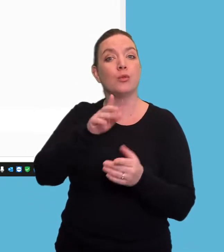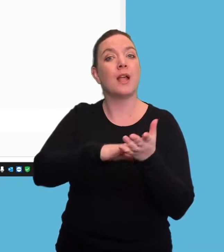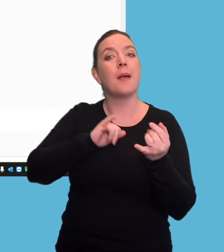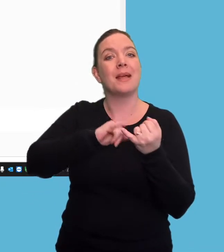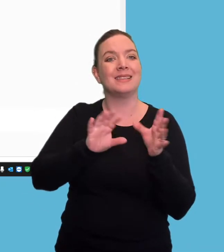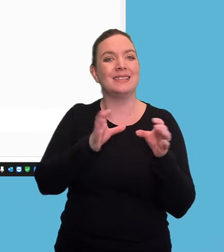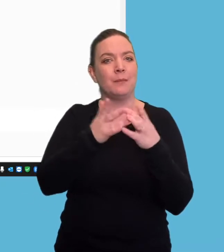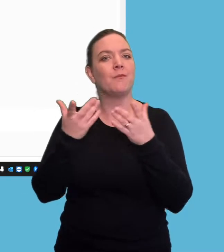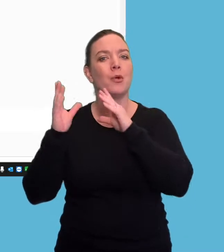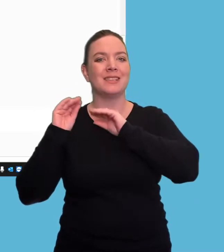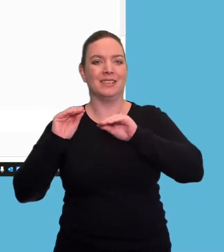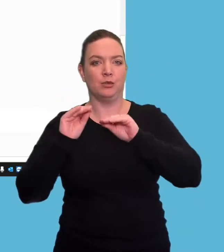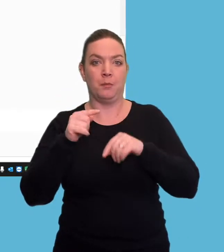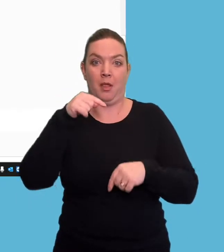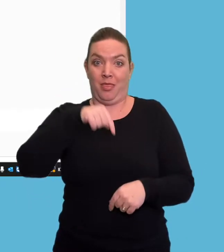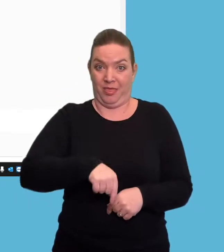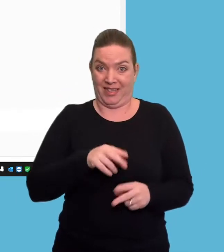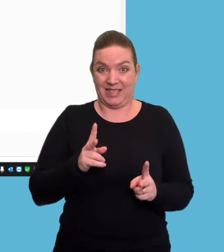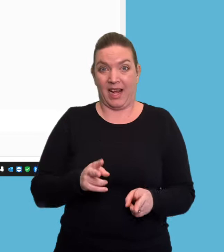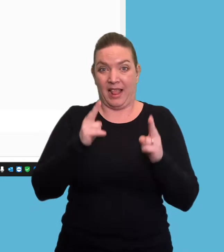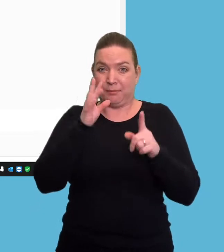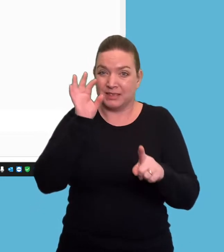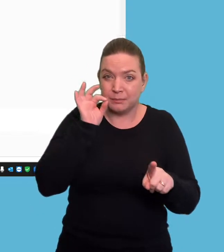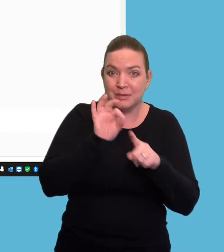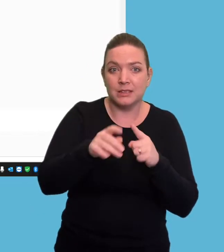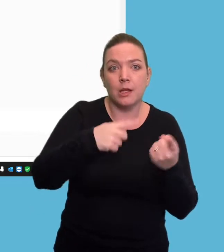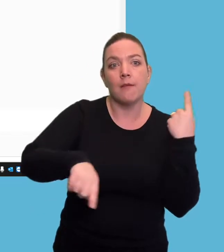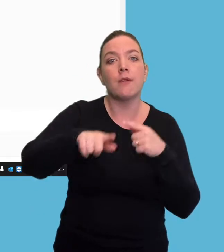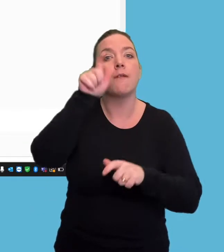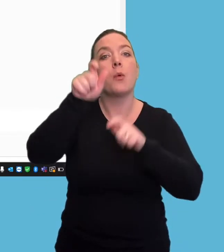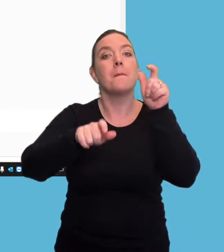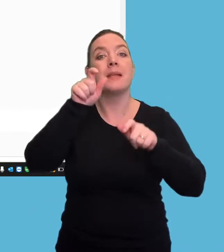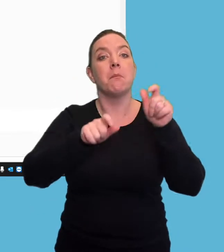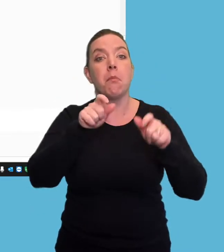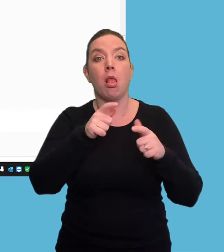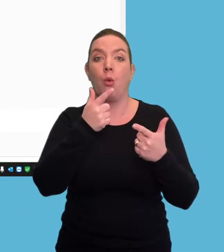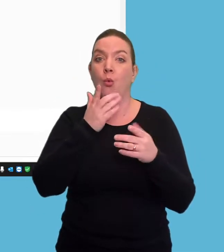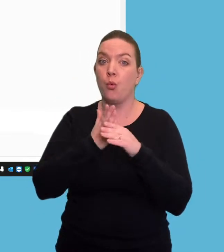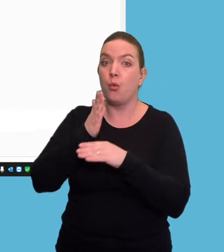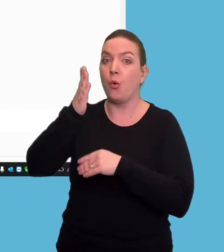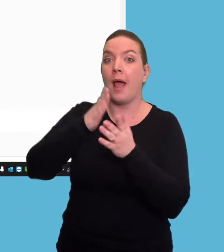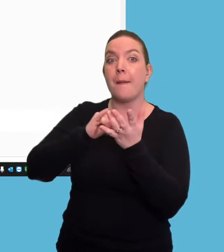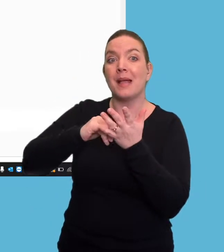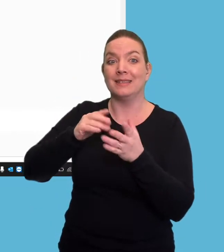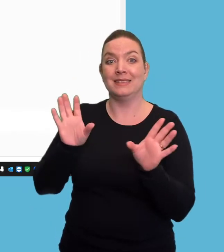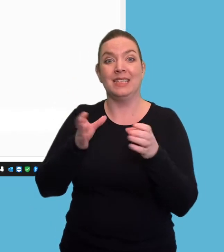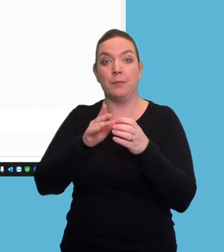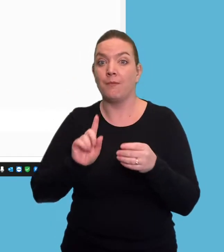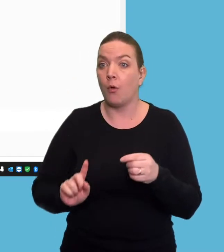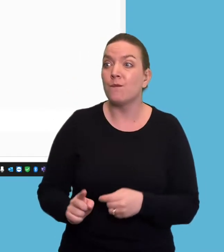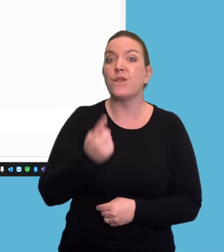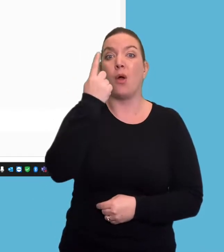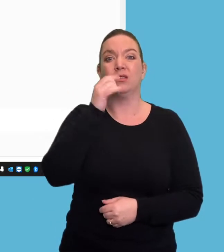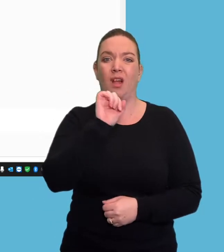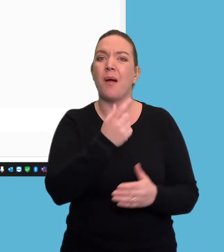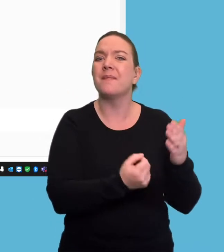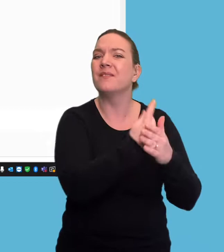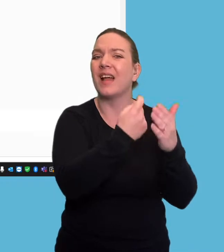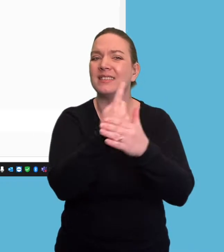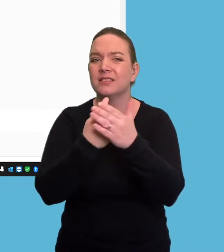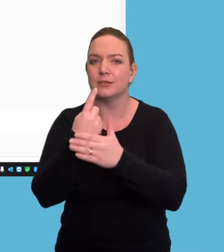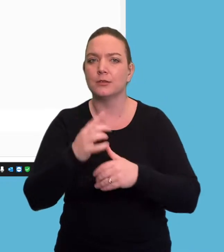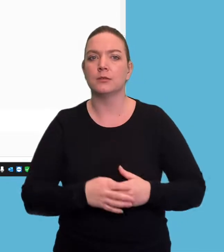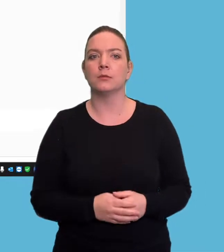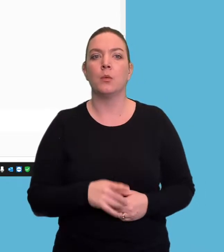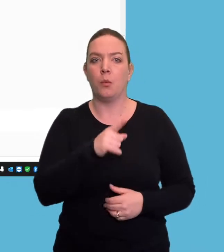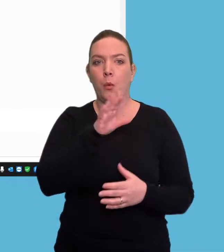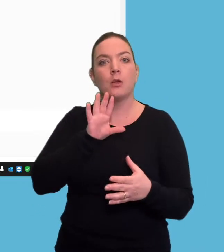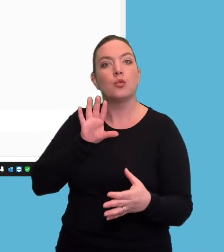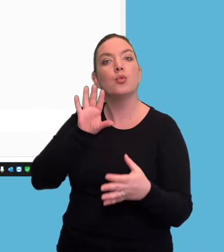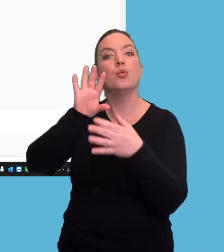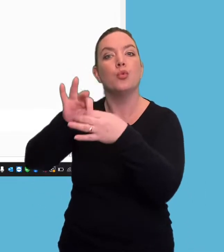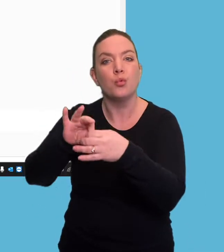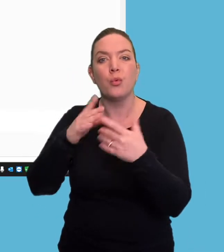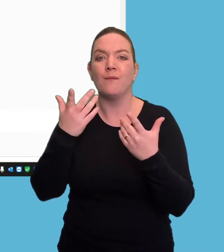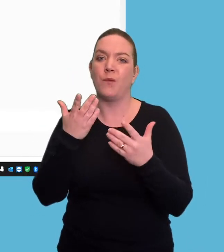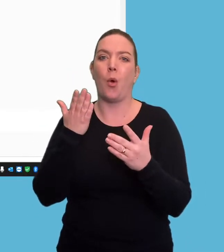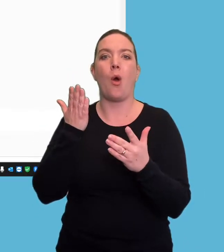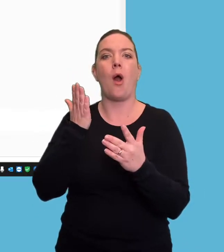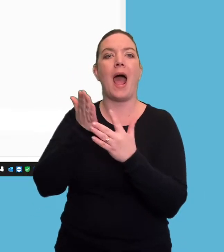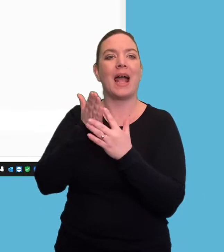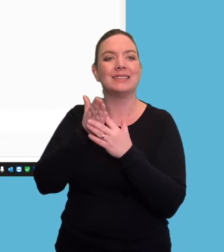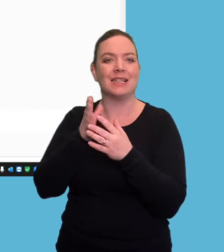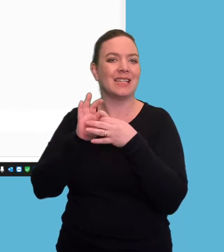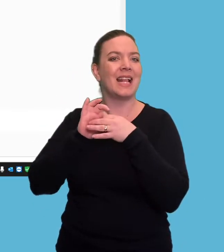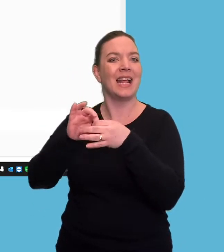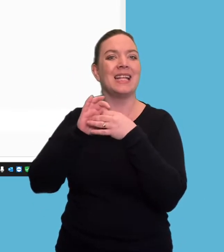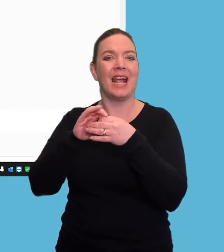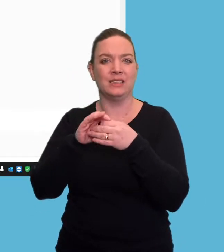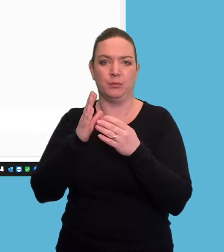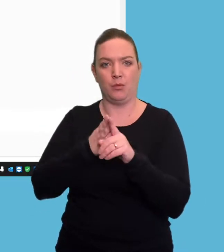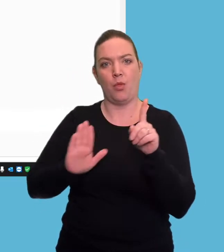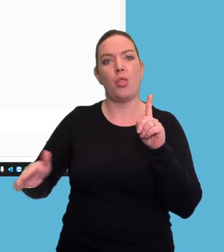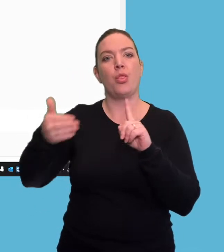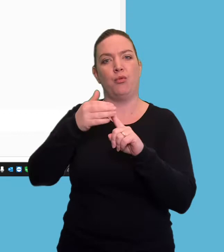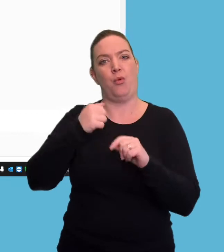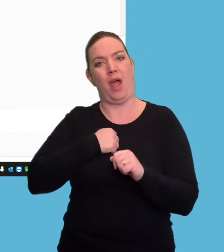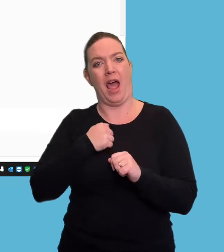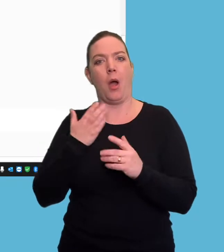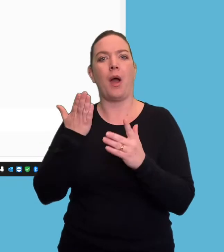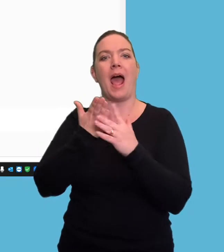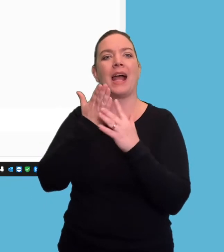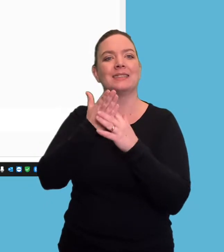but this video is specifically for people who are coming along to use MS Teams for the first time at one of our outreach events.